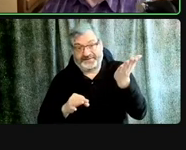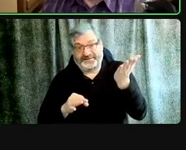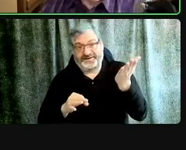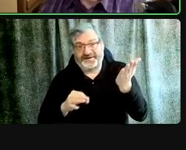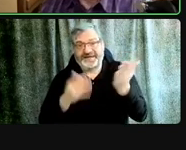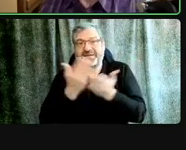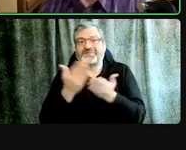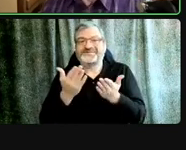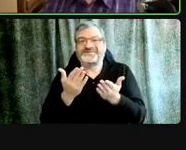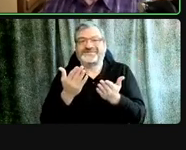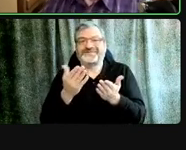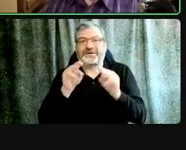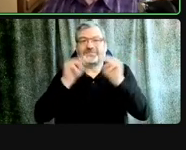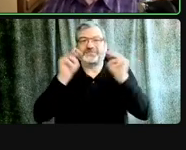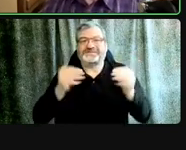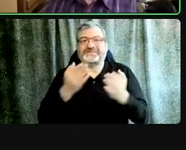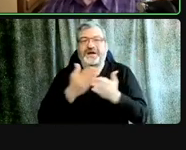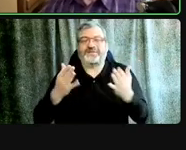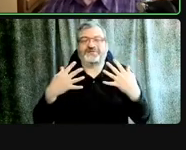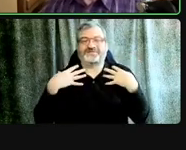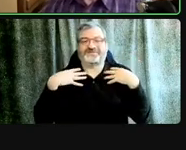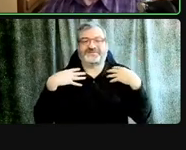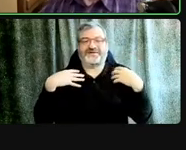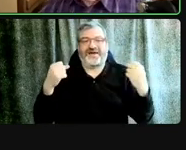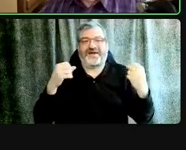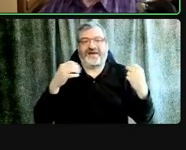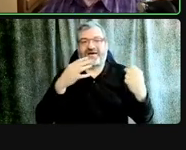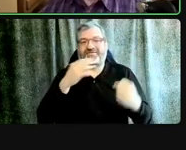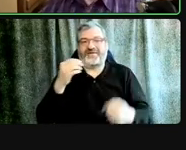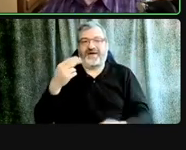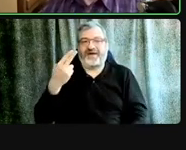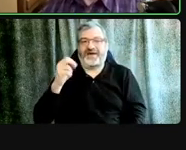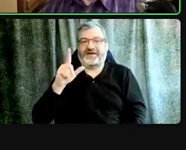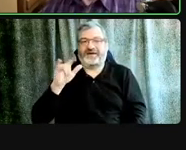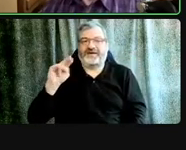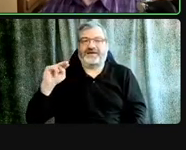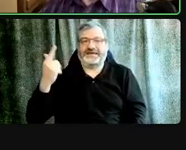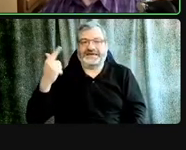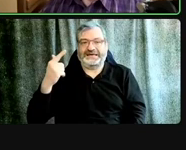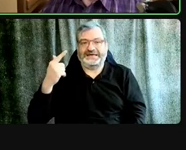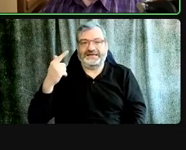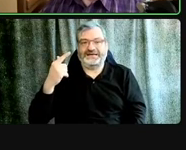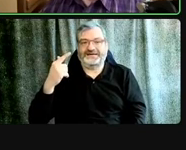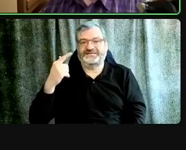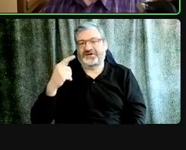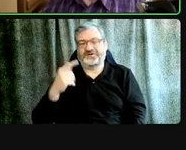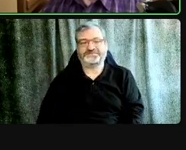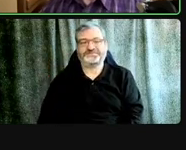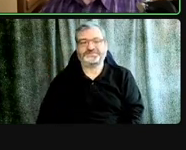In this slide shows that book cover along with a short description.